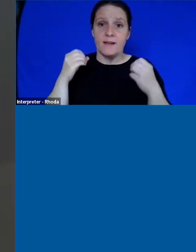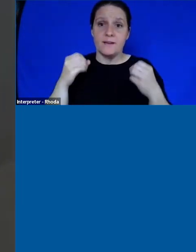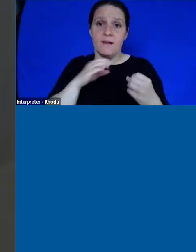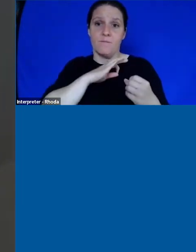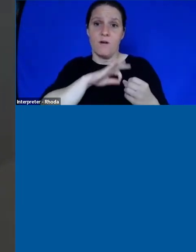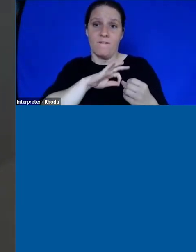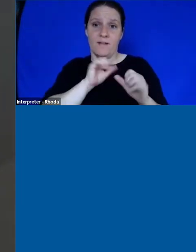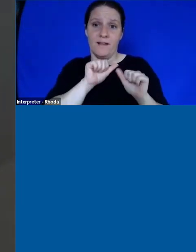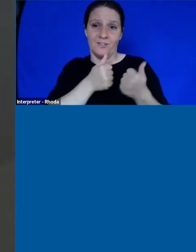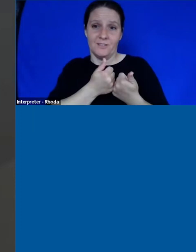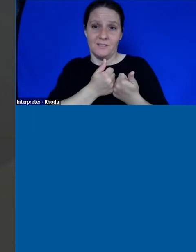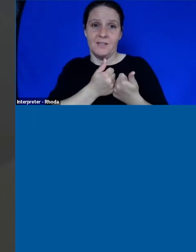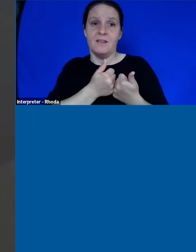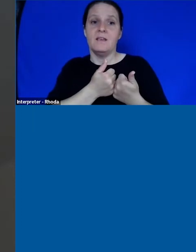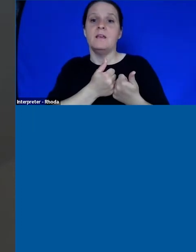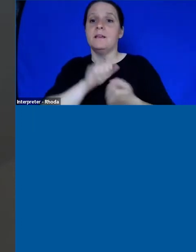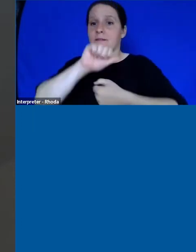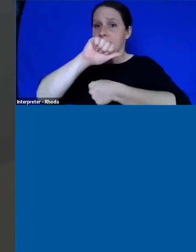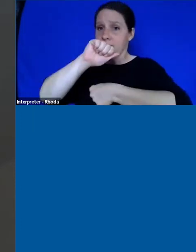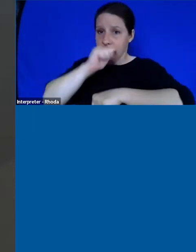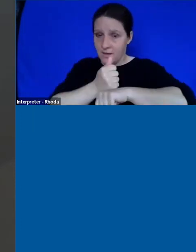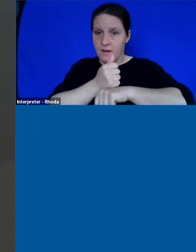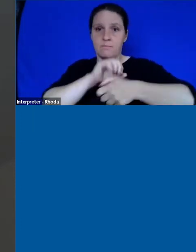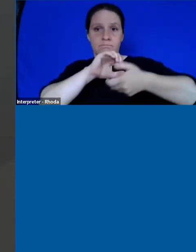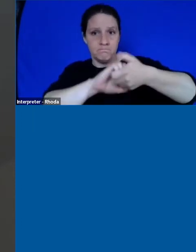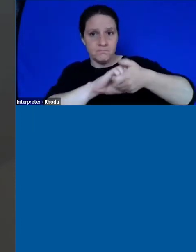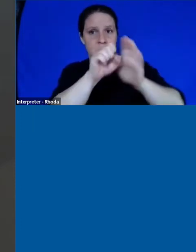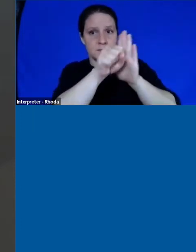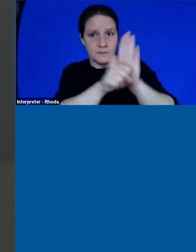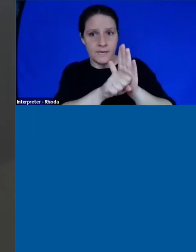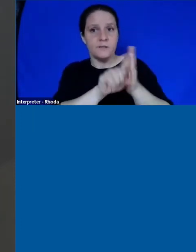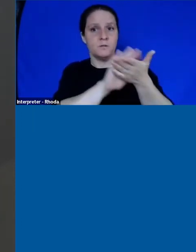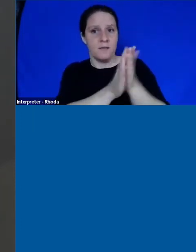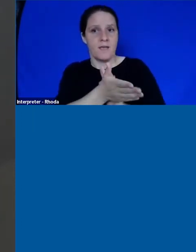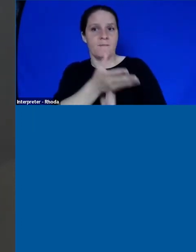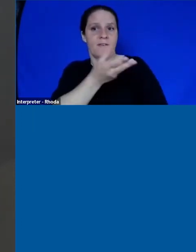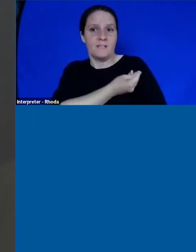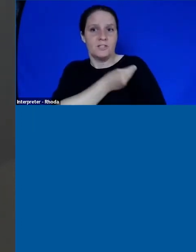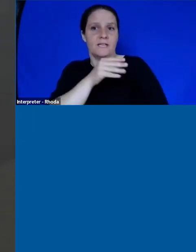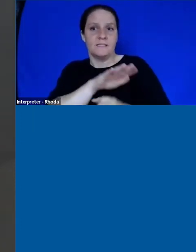to actually be a vaccination site for people who were blind and visually impaired. And they provided a simple, easy way